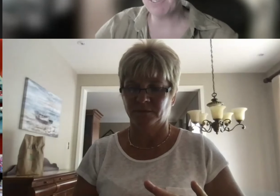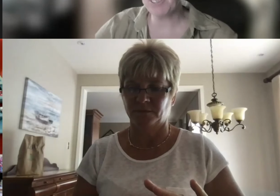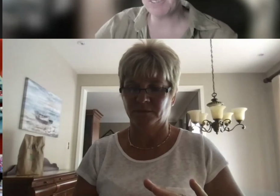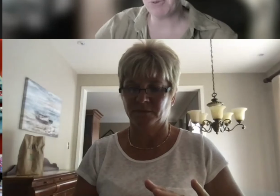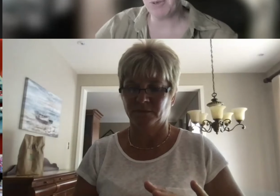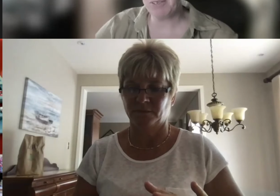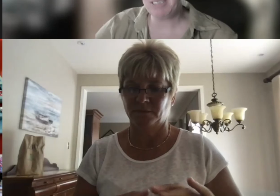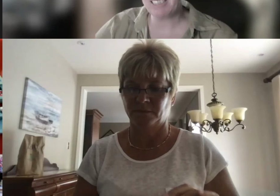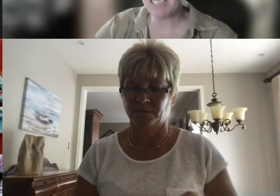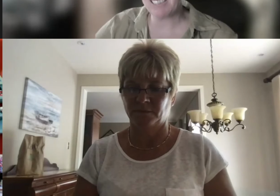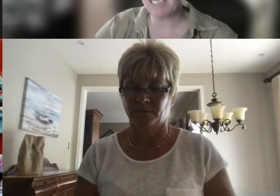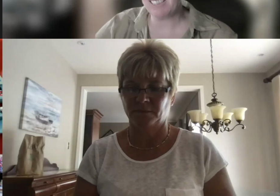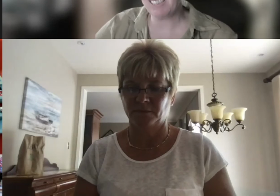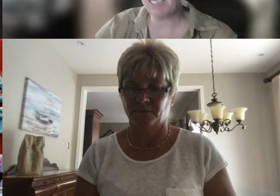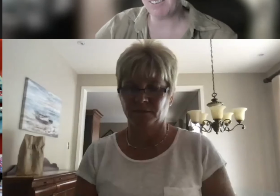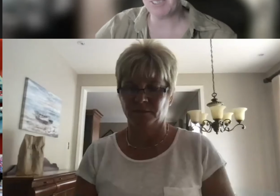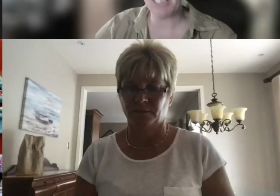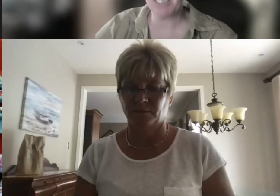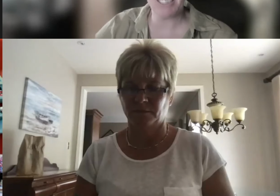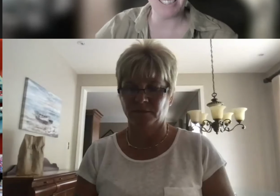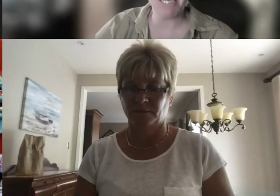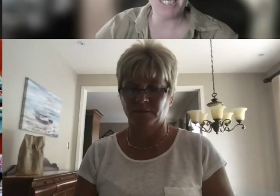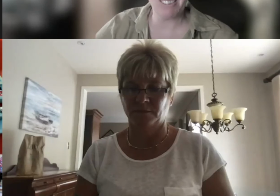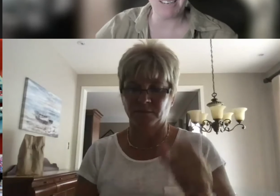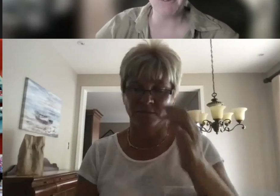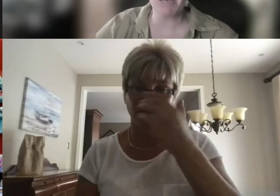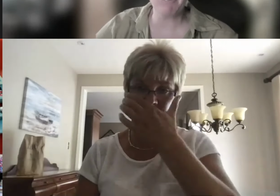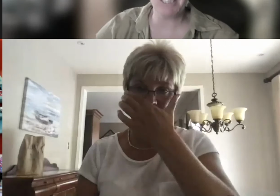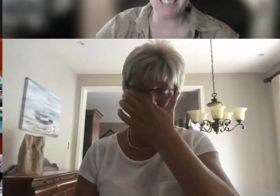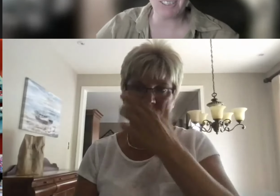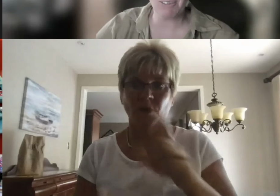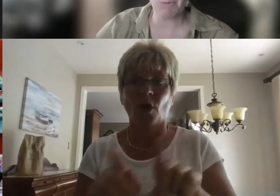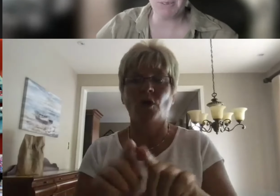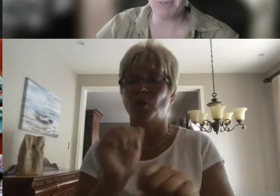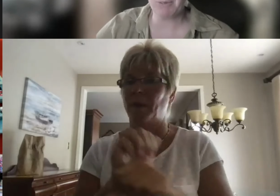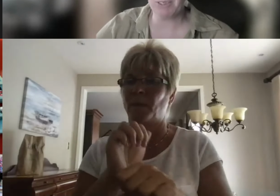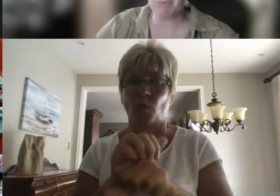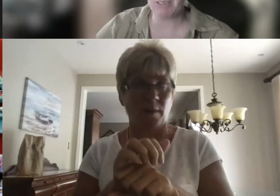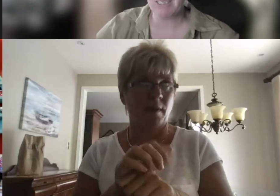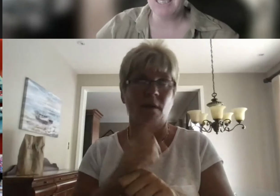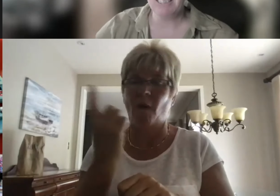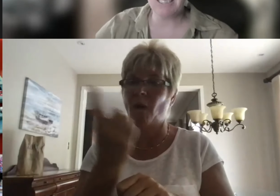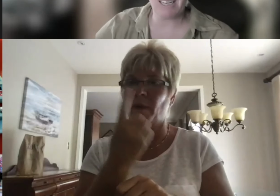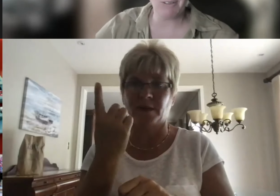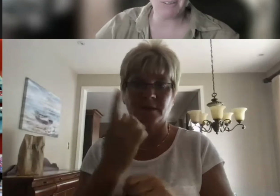Of course, employment gets into almost everything. One of the issues we've been worried about is health and